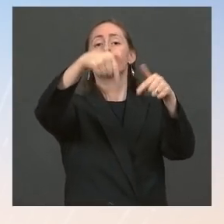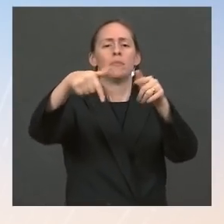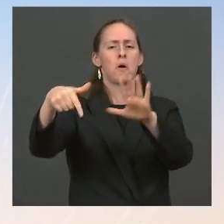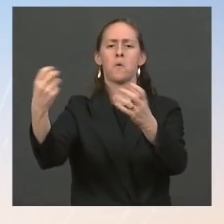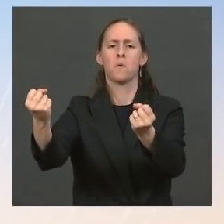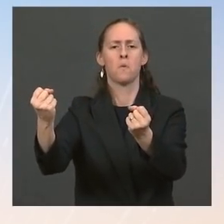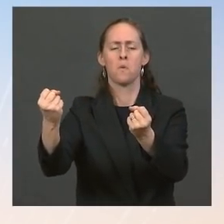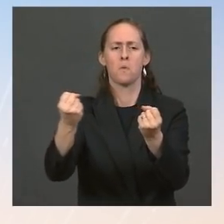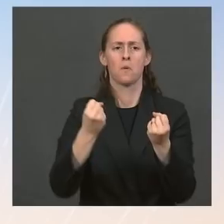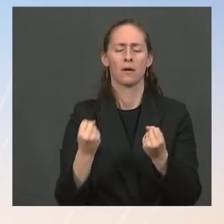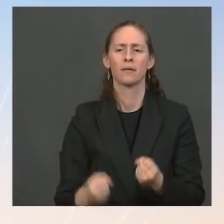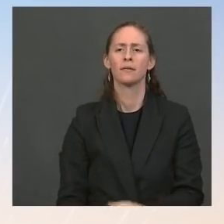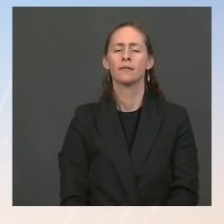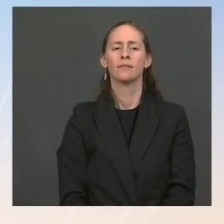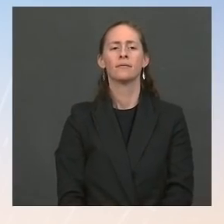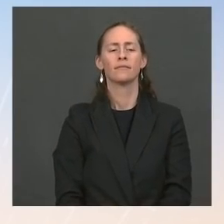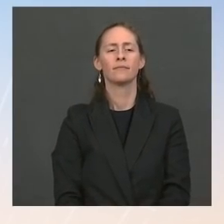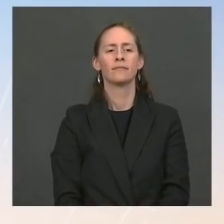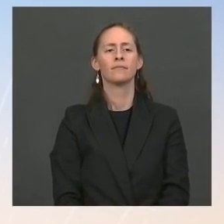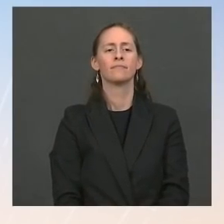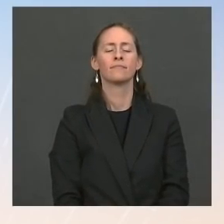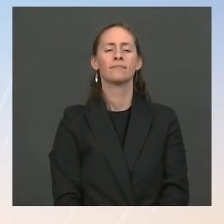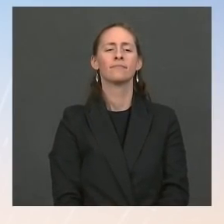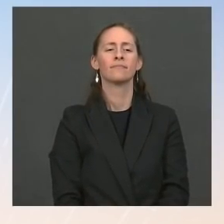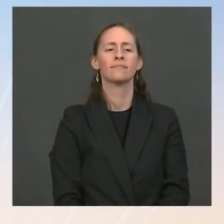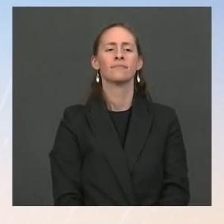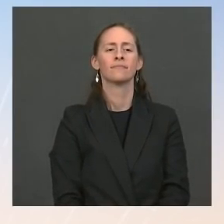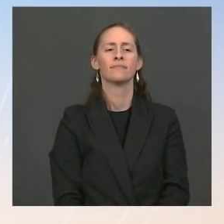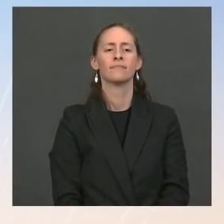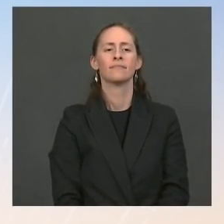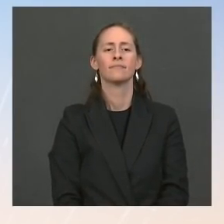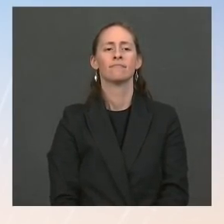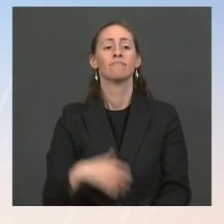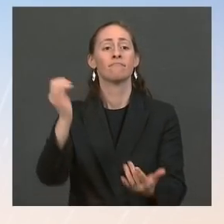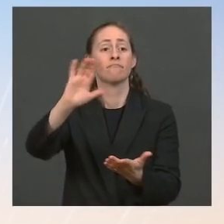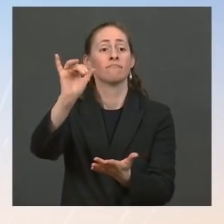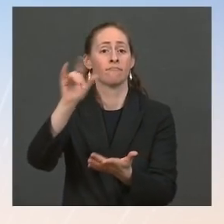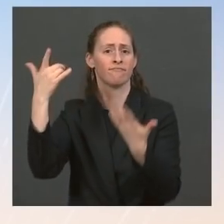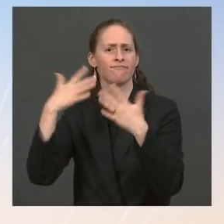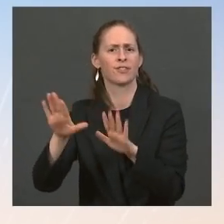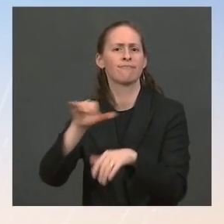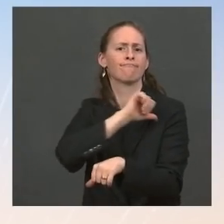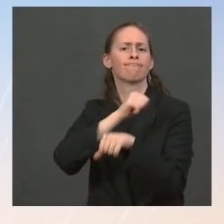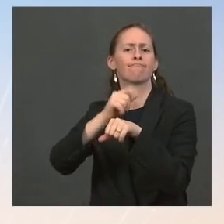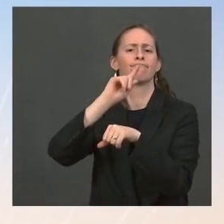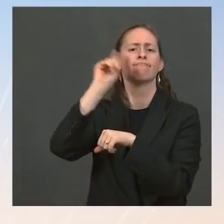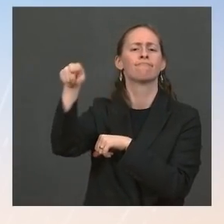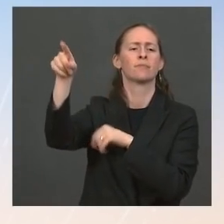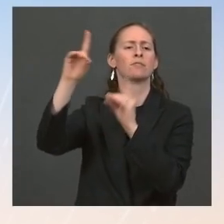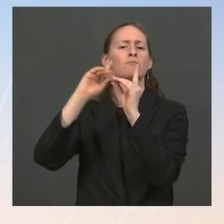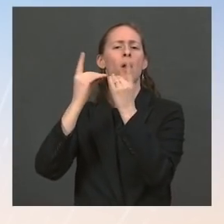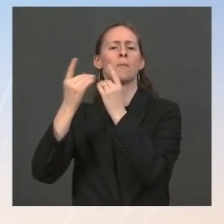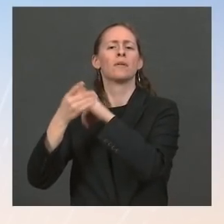Shortly thereafter, the Interior Department cancelled the pending offshore oil and gas lease in the Gulf of Mexico known as Lease Sale 257.